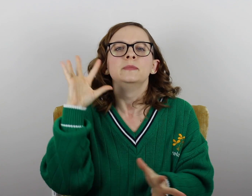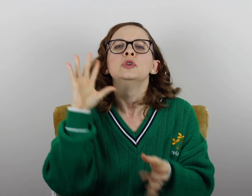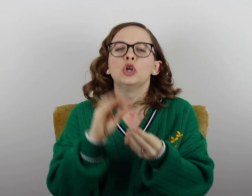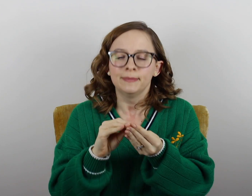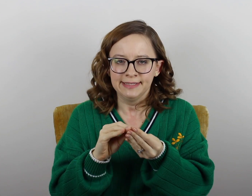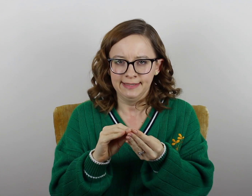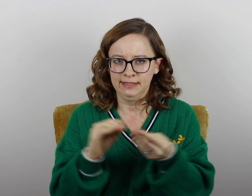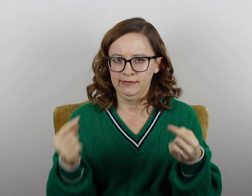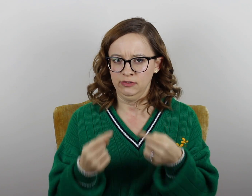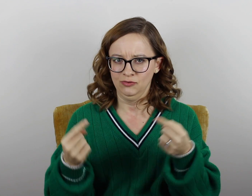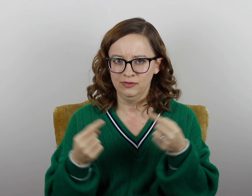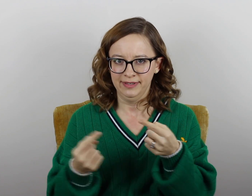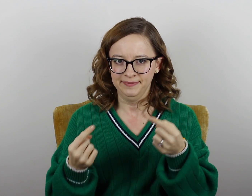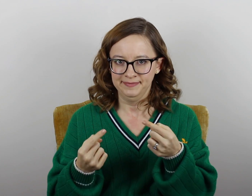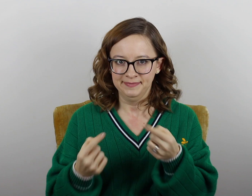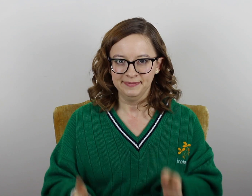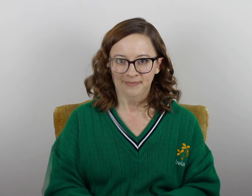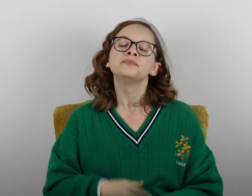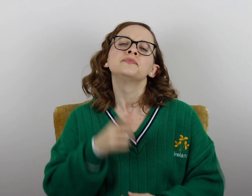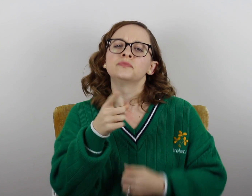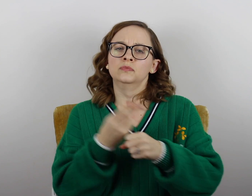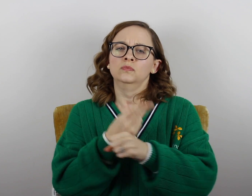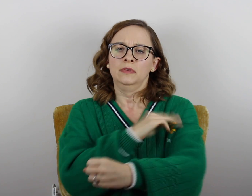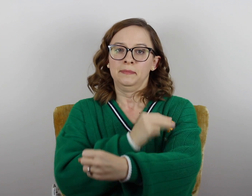That become a cumulative injury.